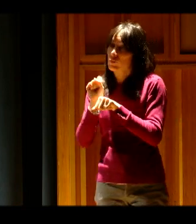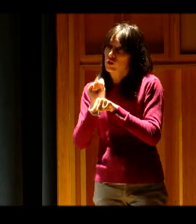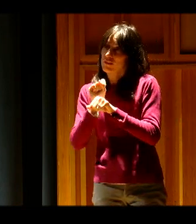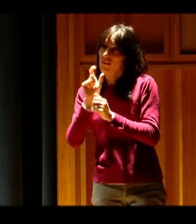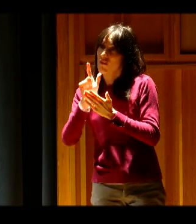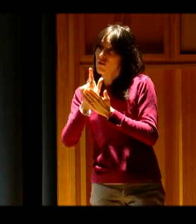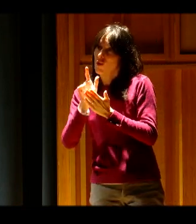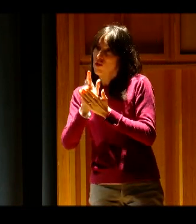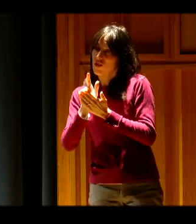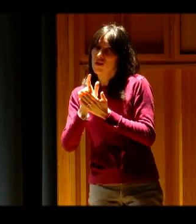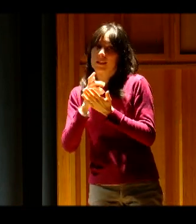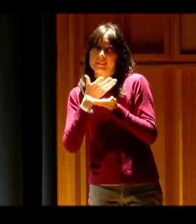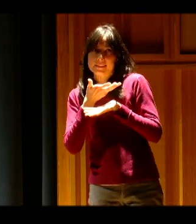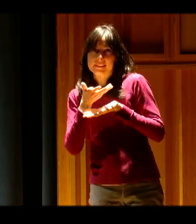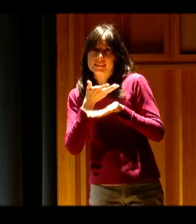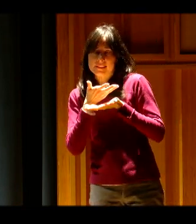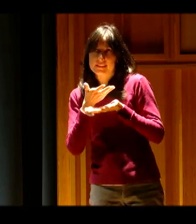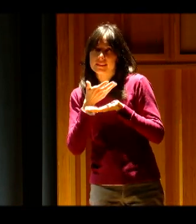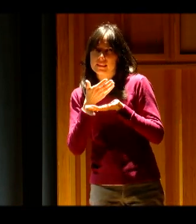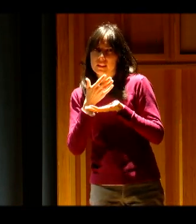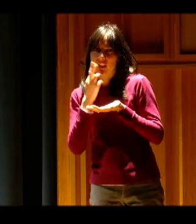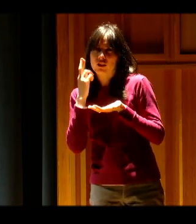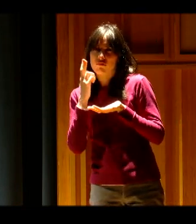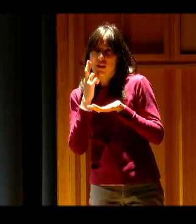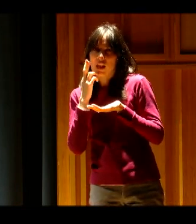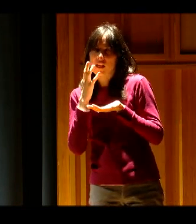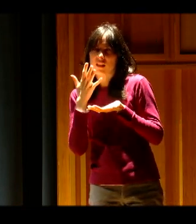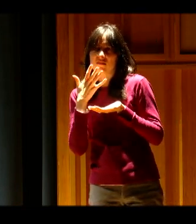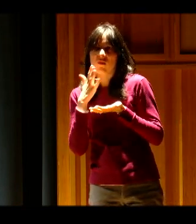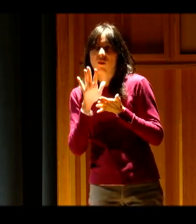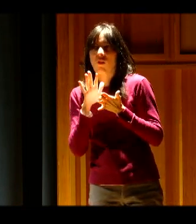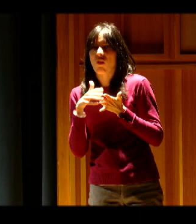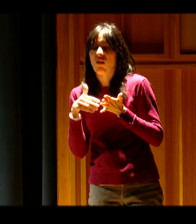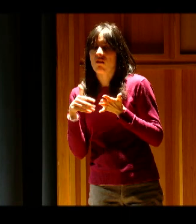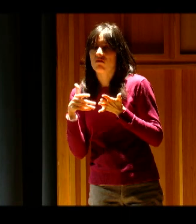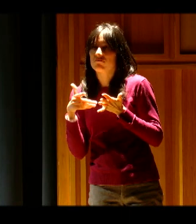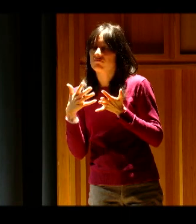in his lawyer work and with ICOMOS that this is what his passion is and I could hear it in his voice.